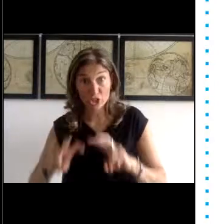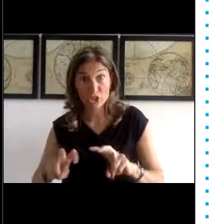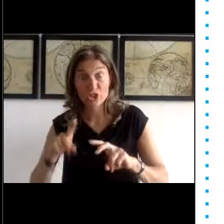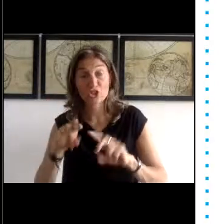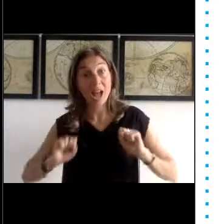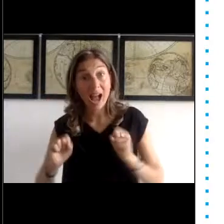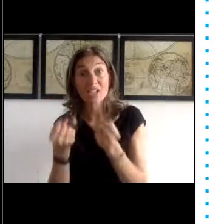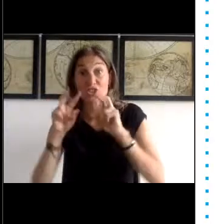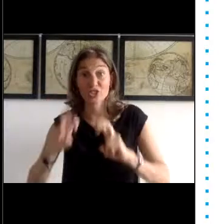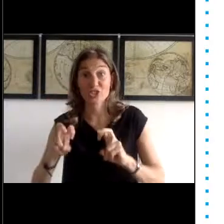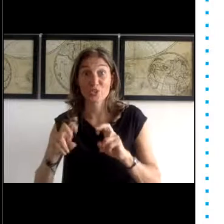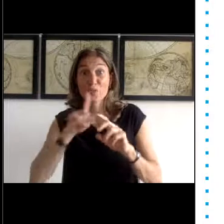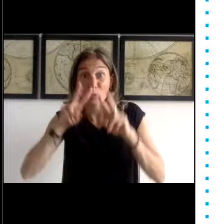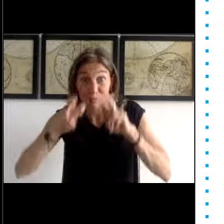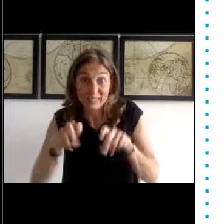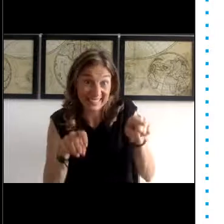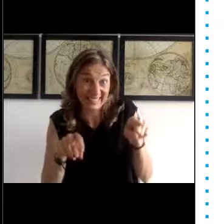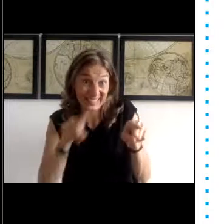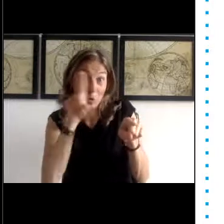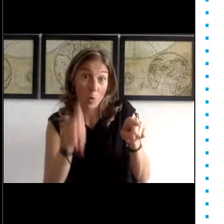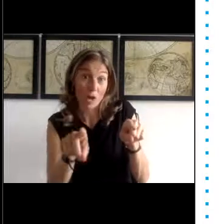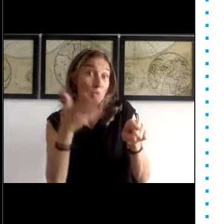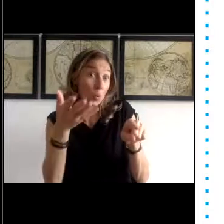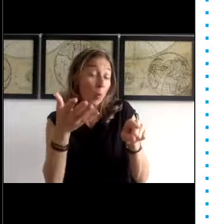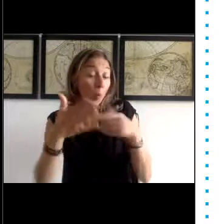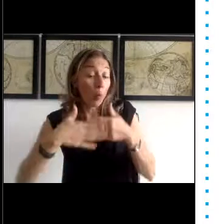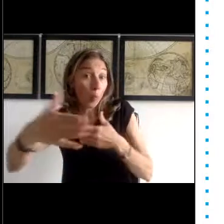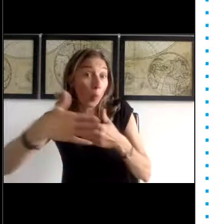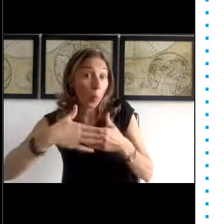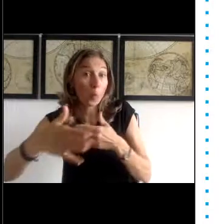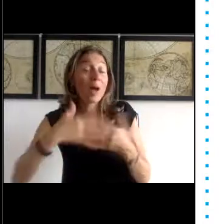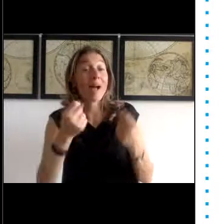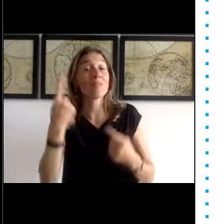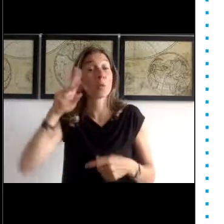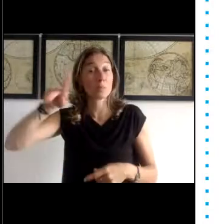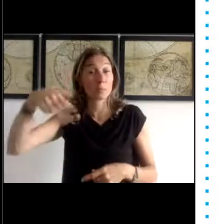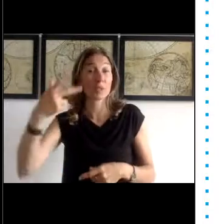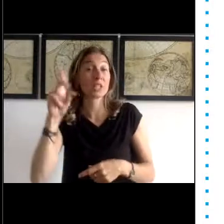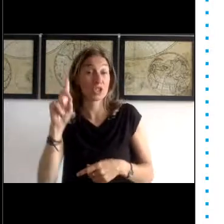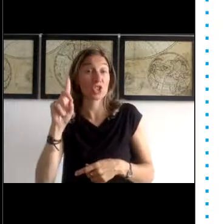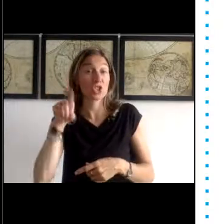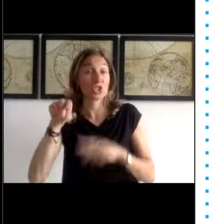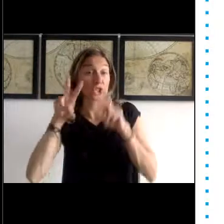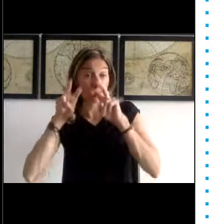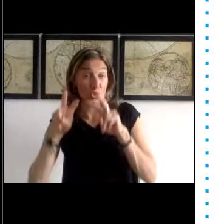I didn't stop moving and I enjoyed what the country offered me.